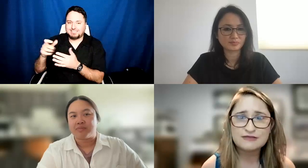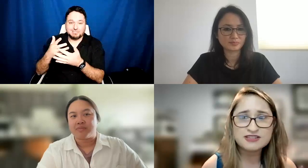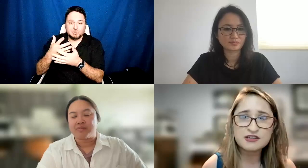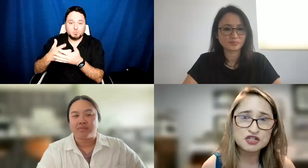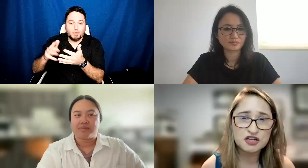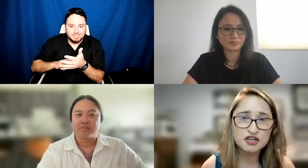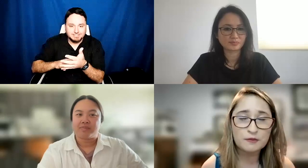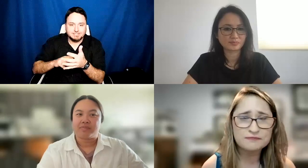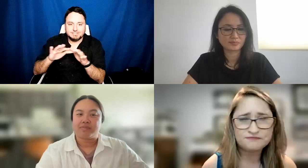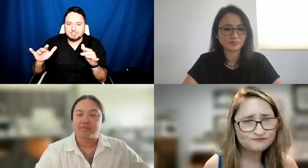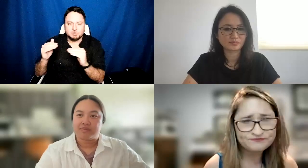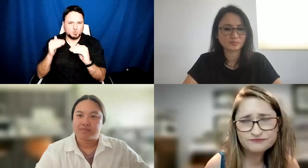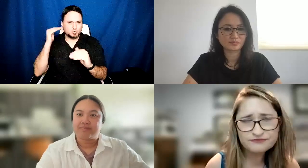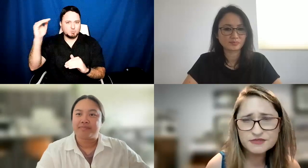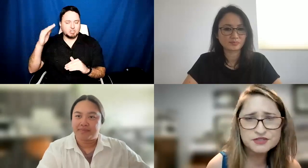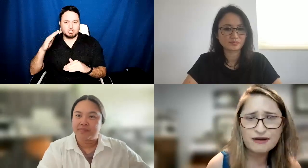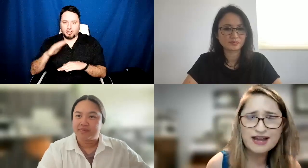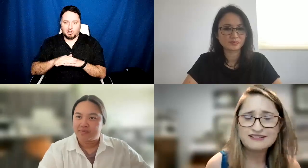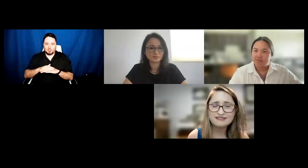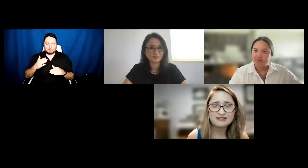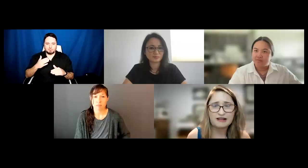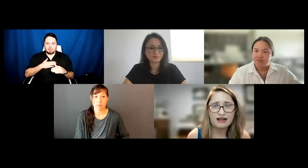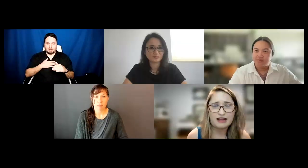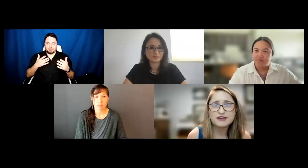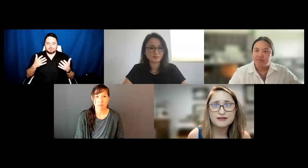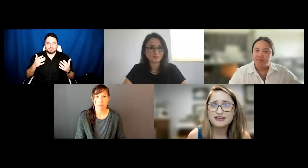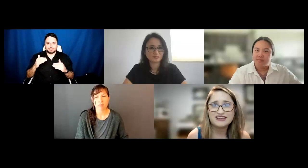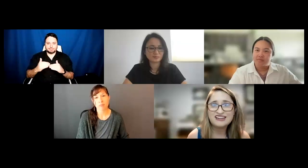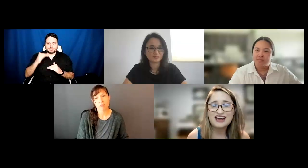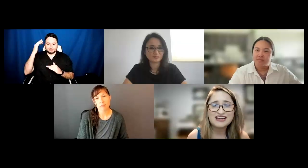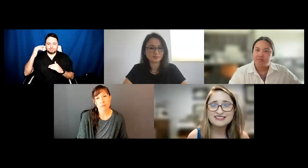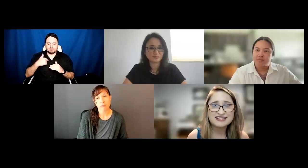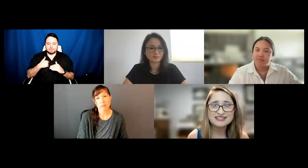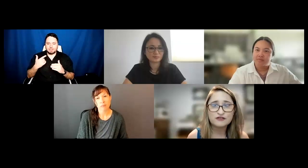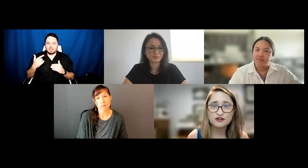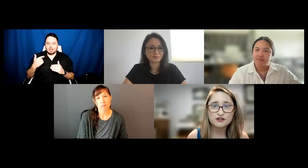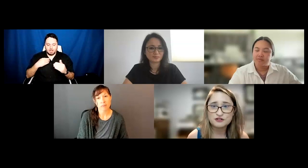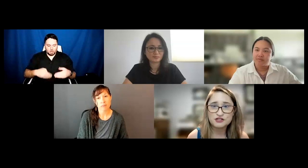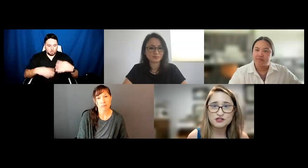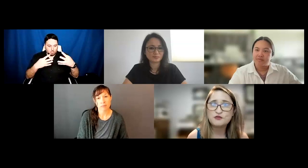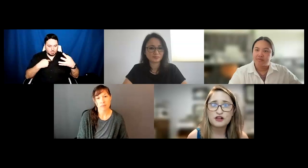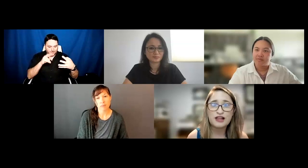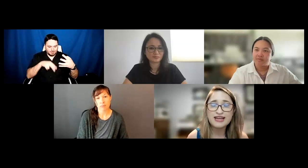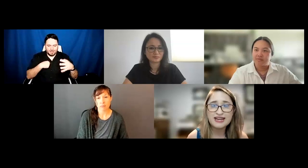It was just too much on their plate. So I whipped it up and I sent it over to the client